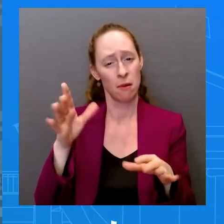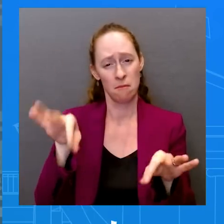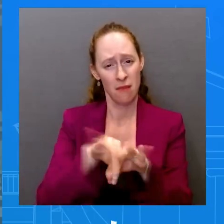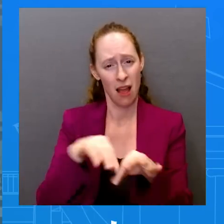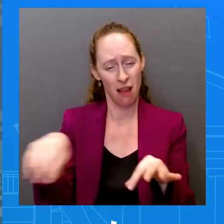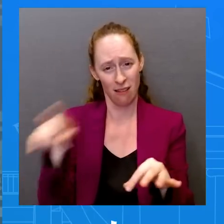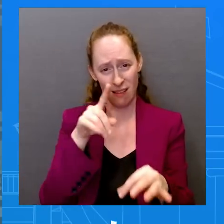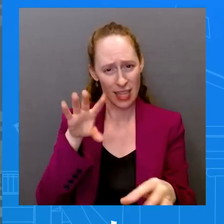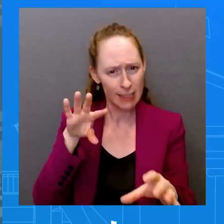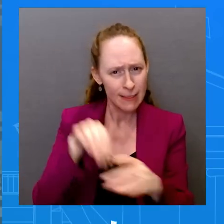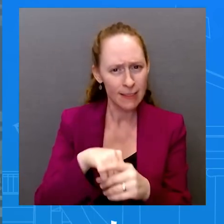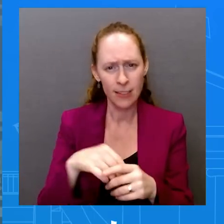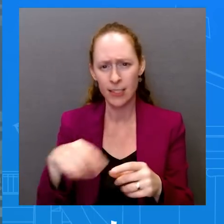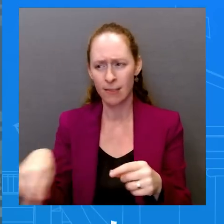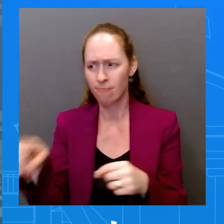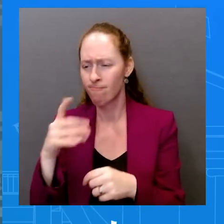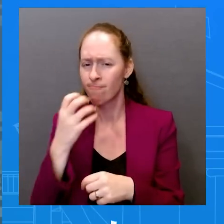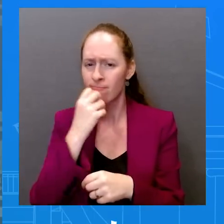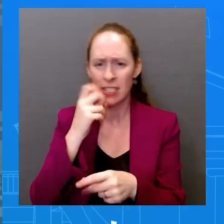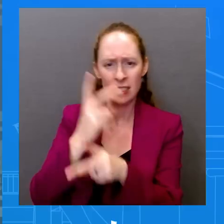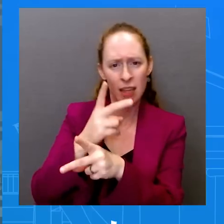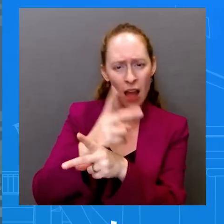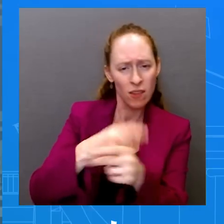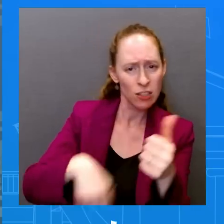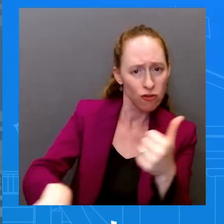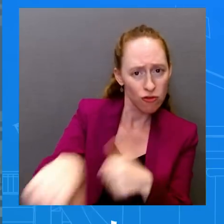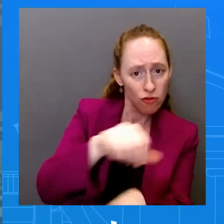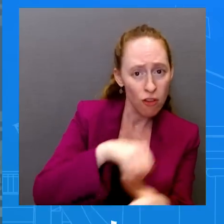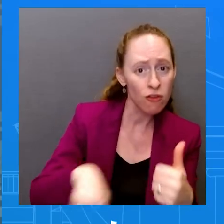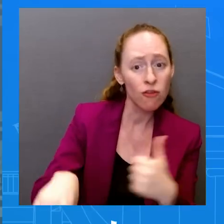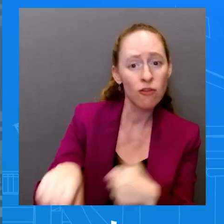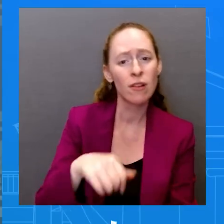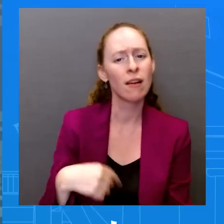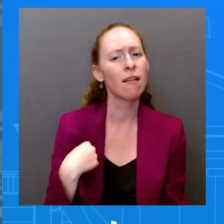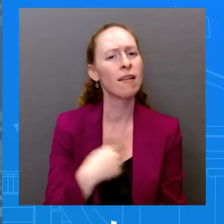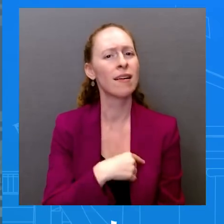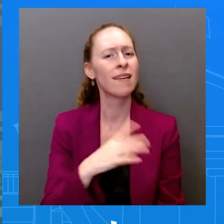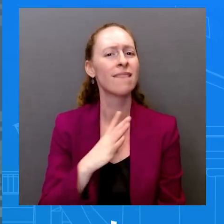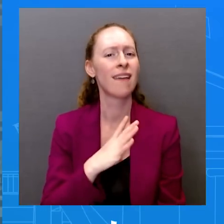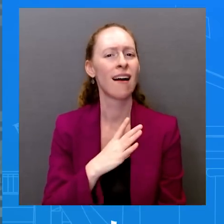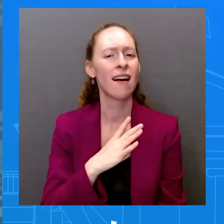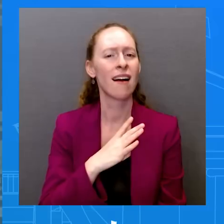and minimize disruptions this fall and winter. Lastly, tomorrow,